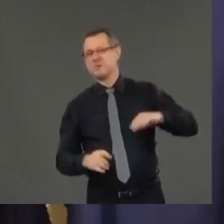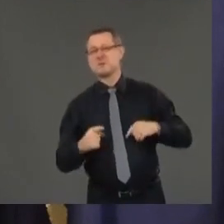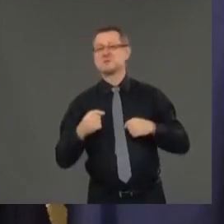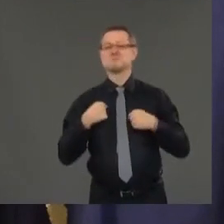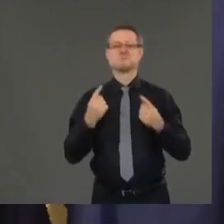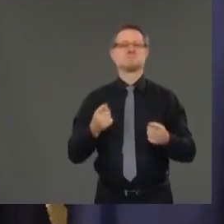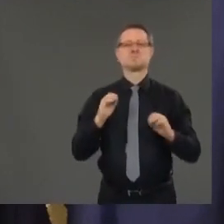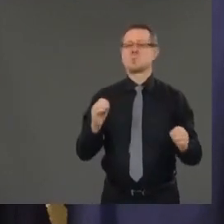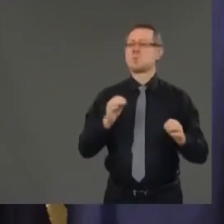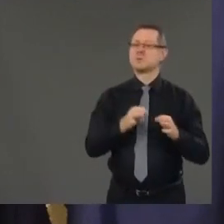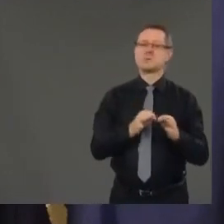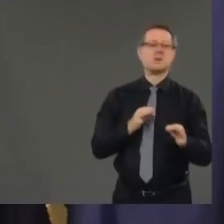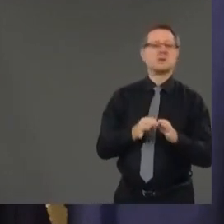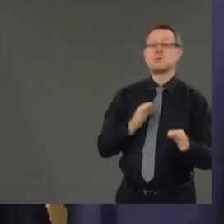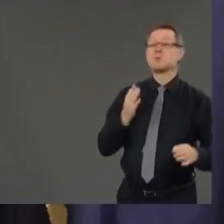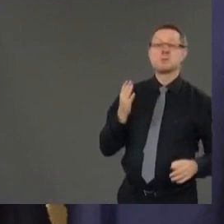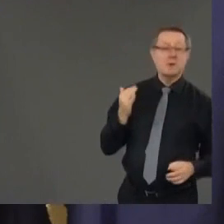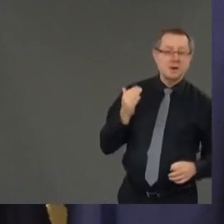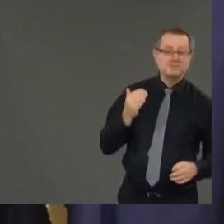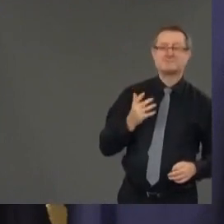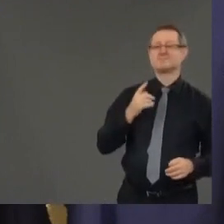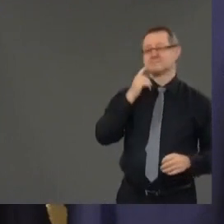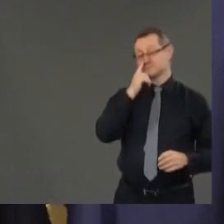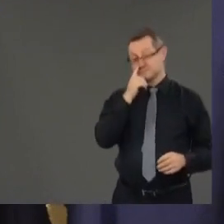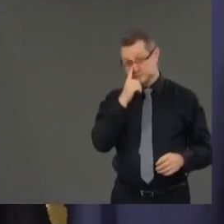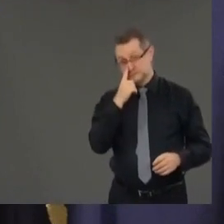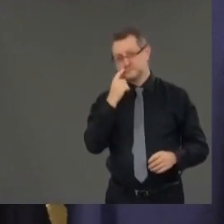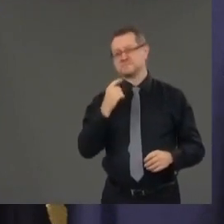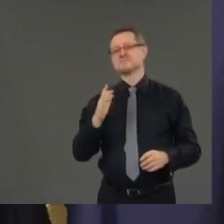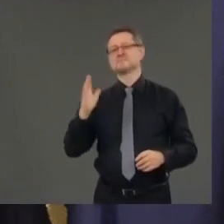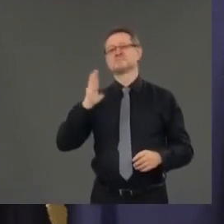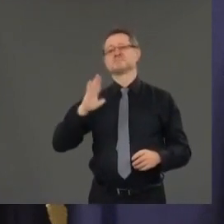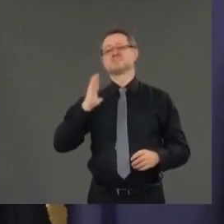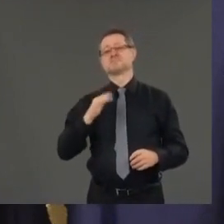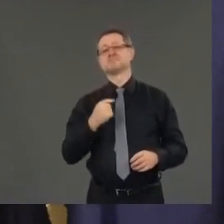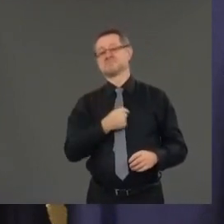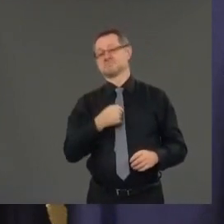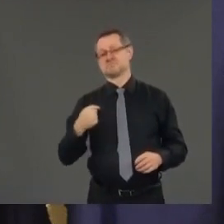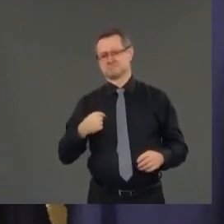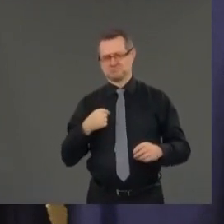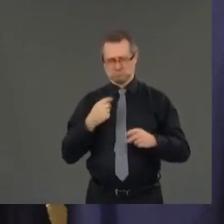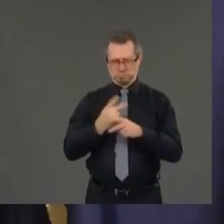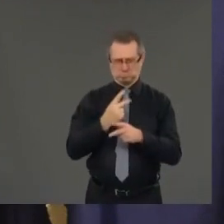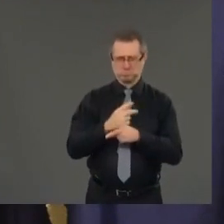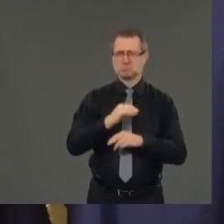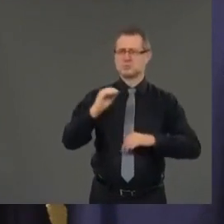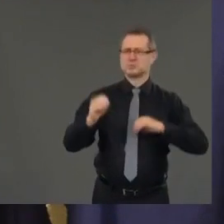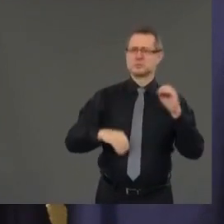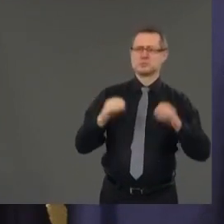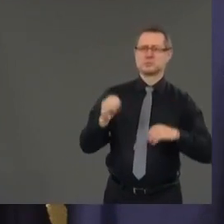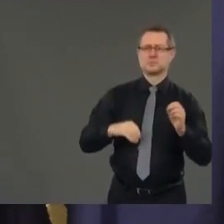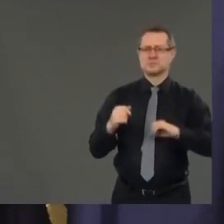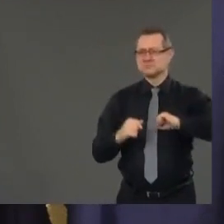THERE'S NO DELAY IN THAT 70% OF LABS.